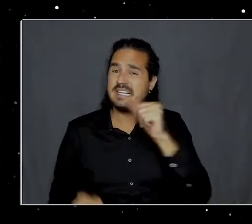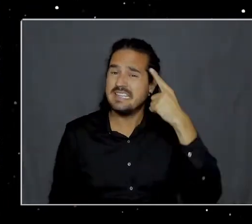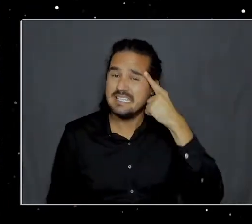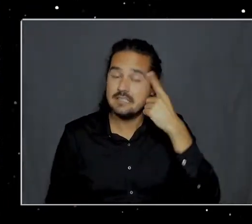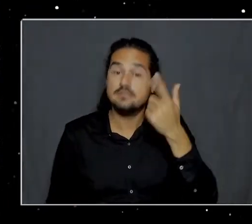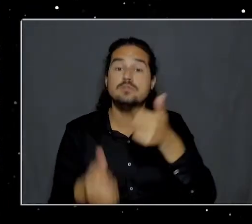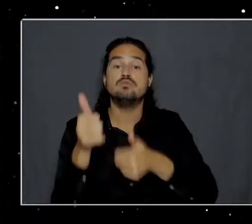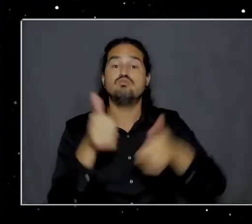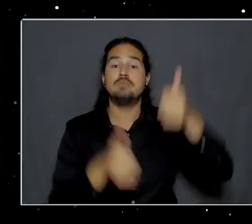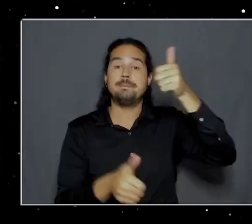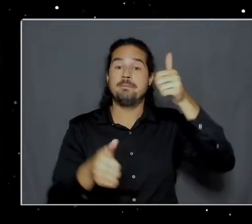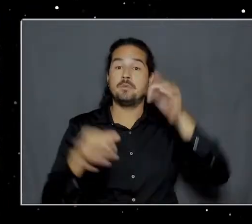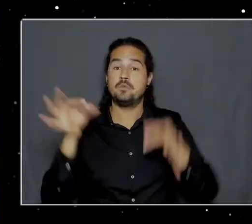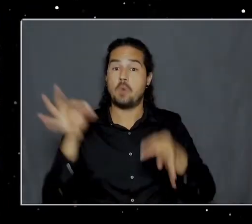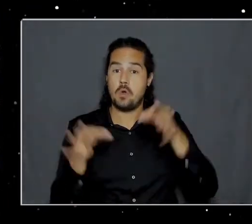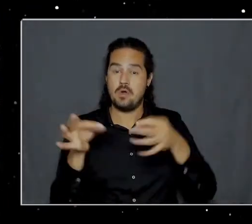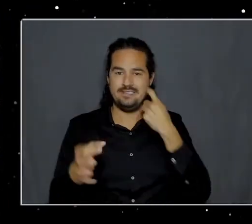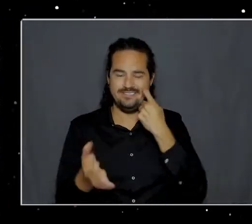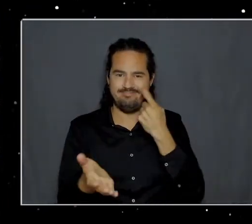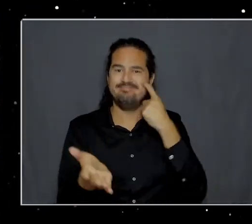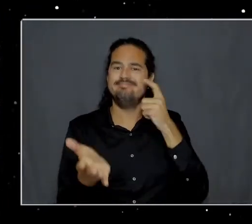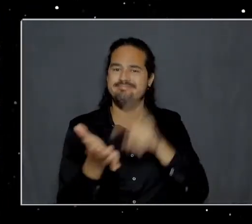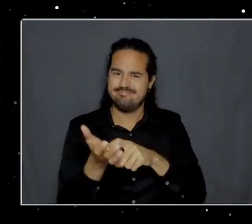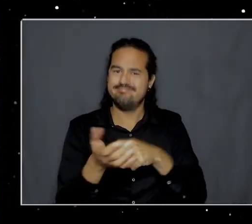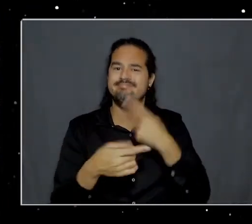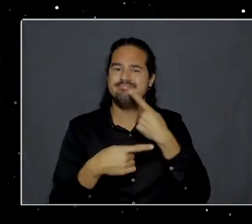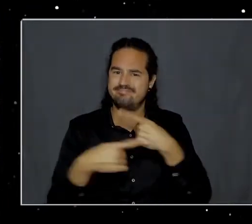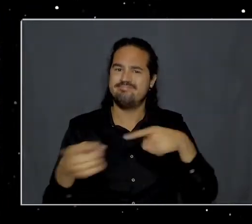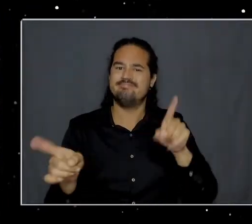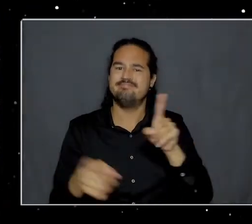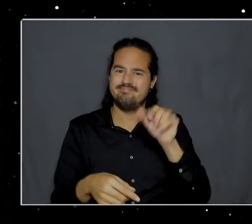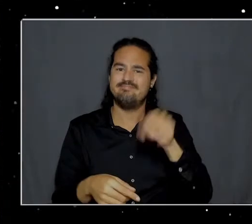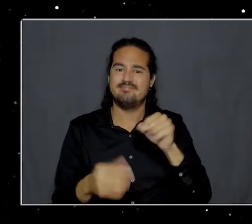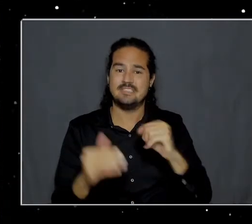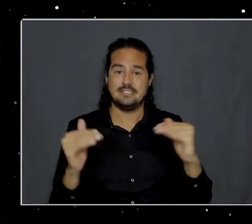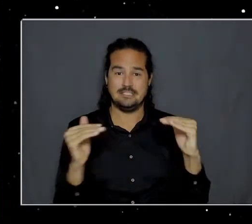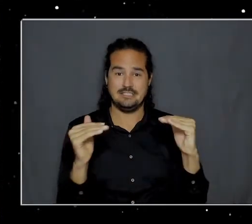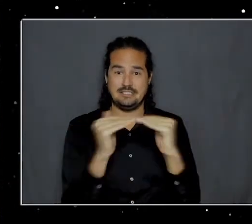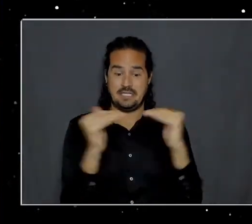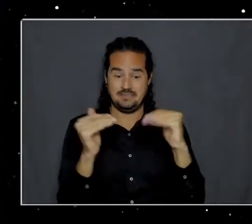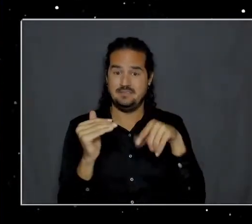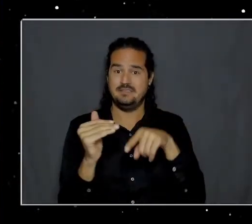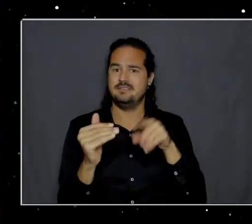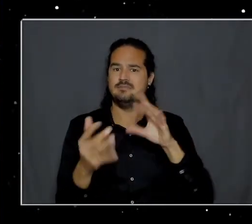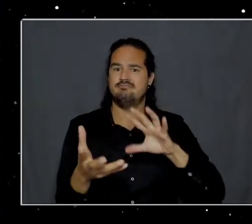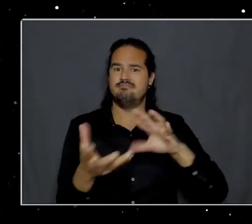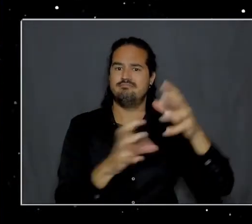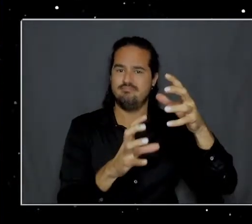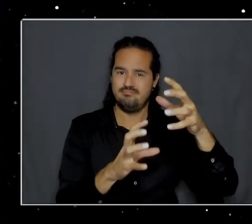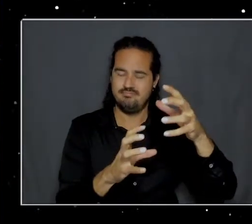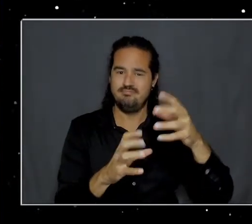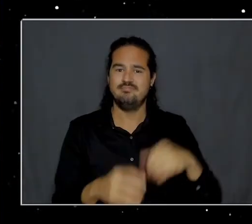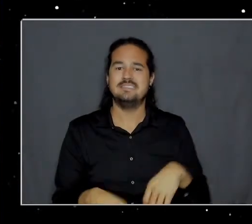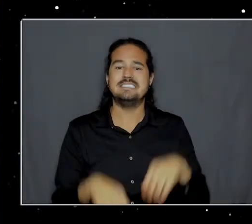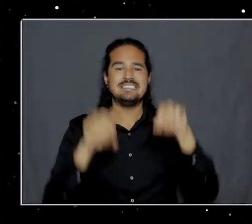NO ONE THOUGHT ABOUT THAT. THE SUPREME COURT OF THE UNITED STATES JUST NOTICED THAT THE WOMEN JUSTICES WERE BEING INTERRUPTED. NOT ANYONE WAS INTENDING TO